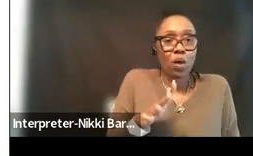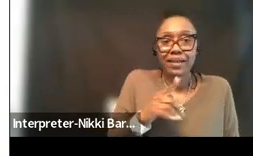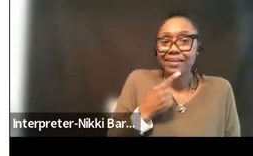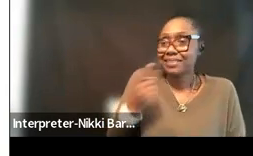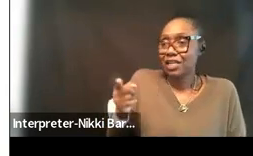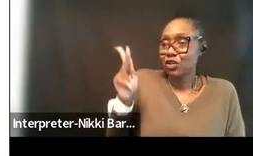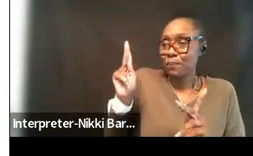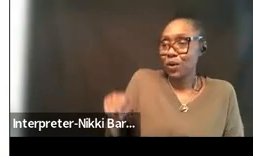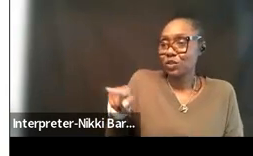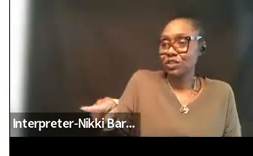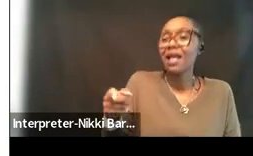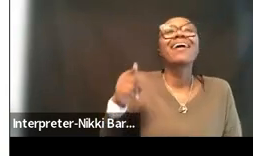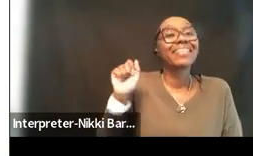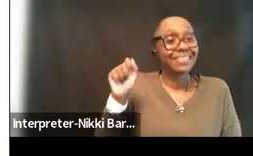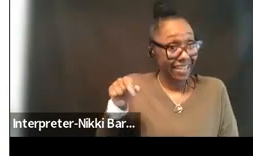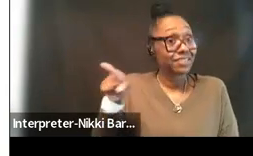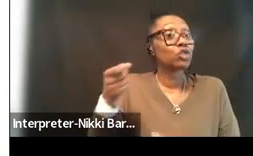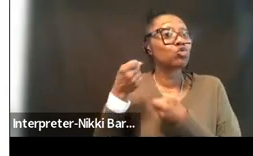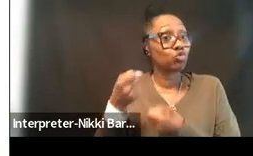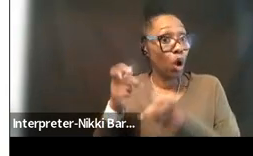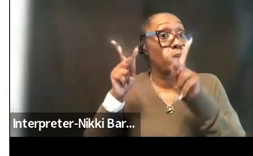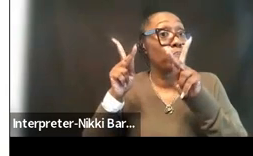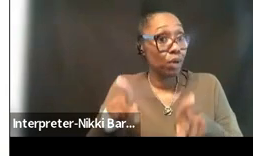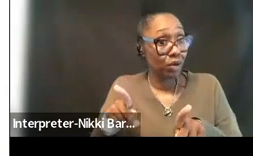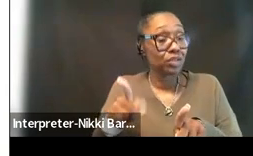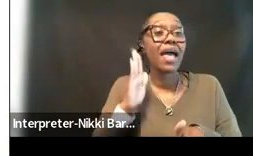They are a strong person and they are getting stronger. They have been through this event and they are strong.